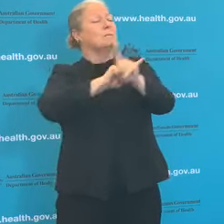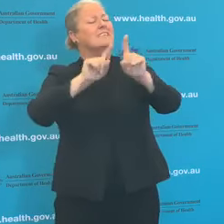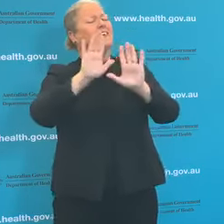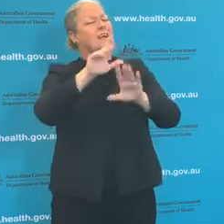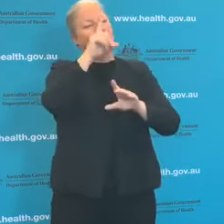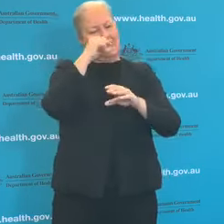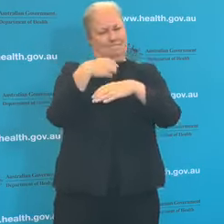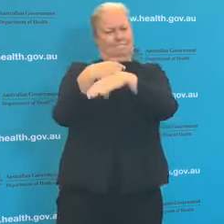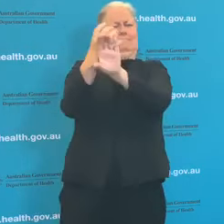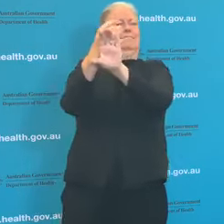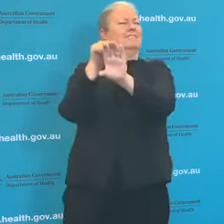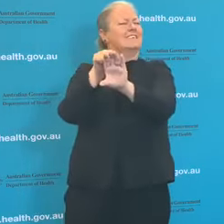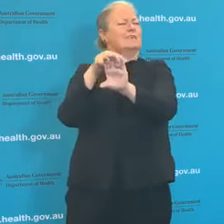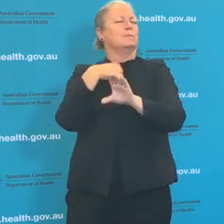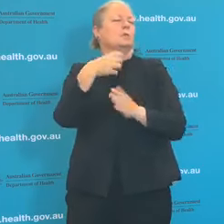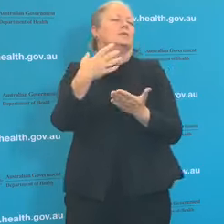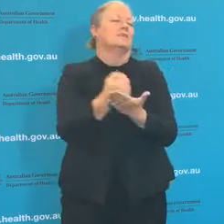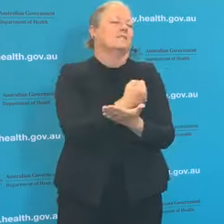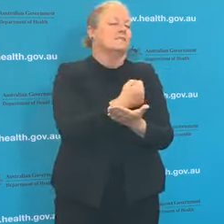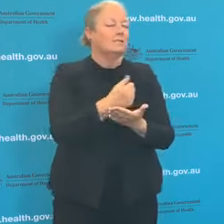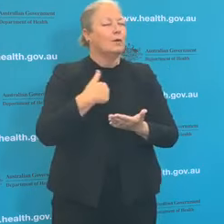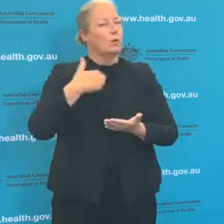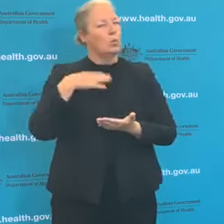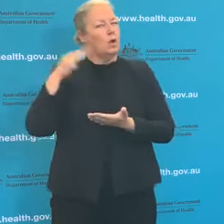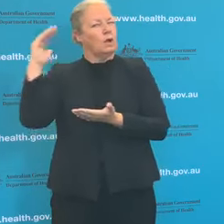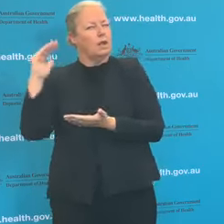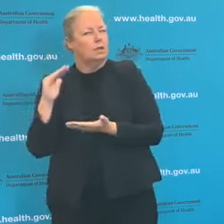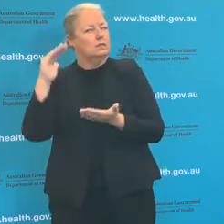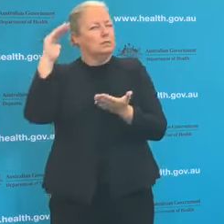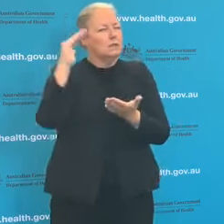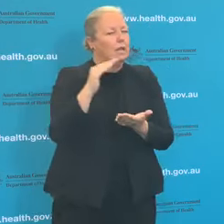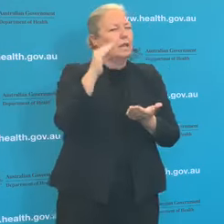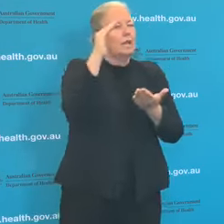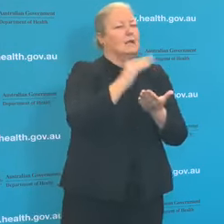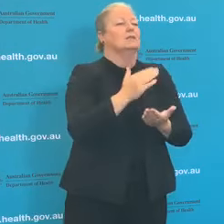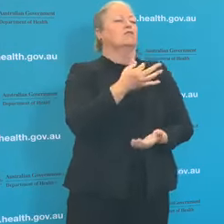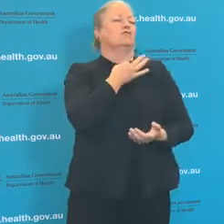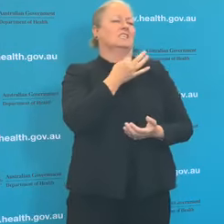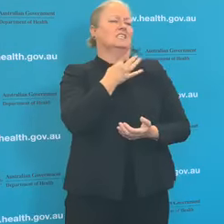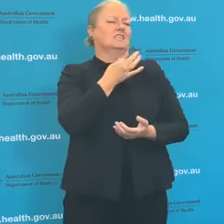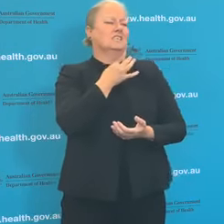measures that are all about reducing your close contact with fellow human beings.